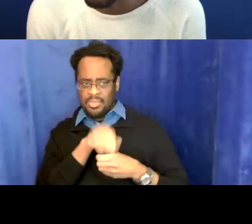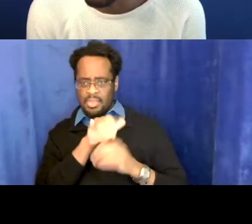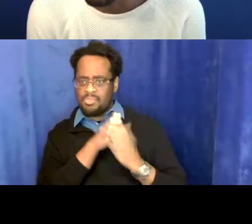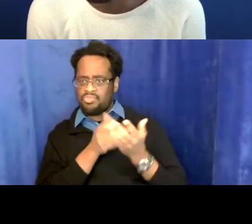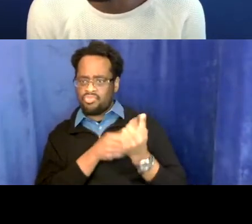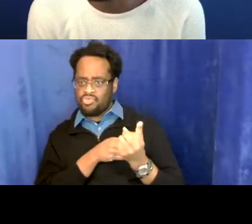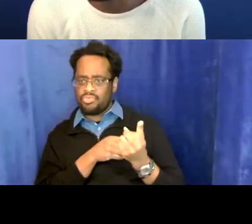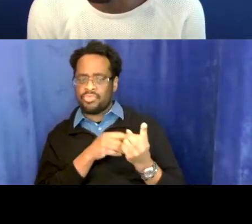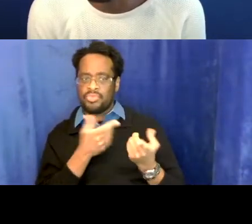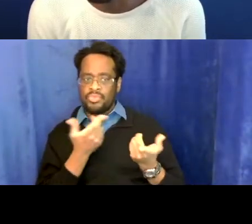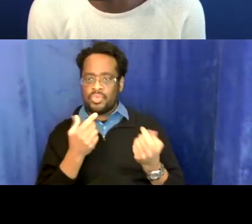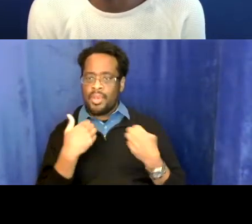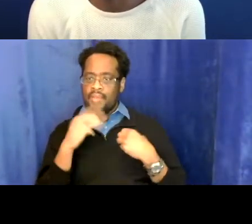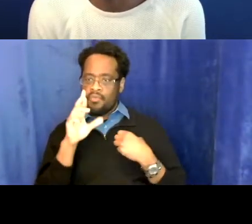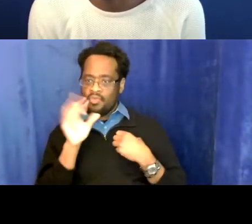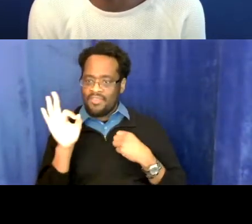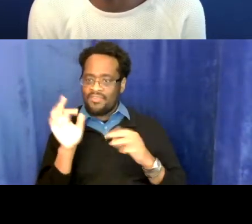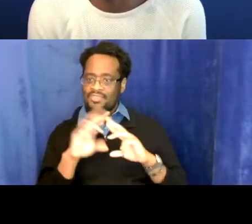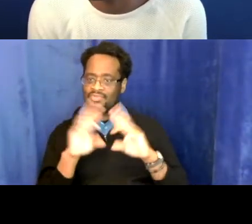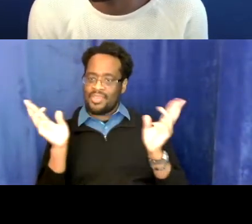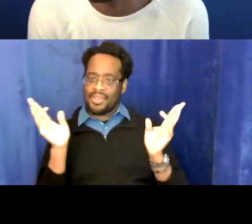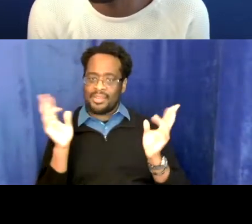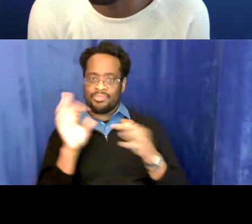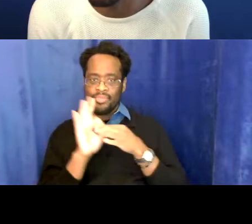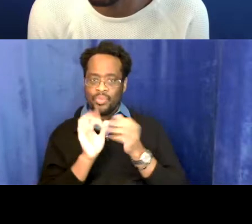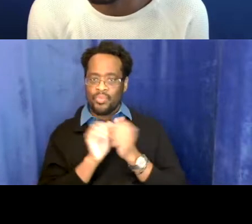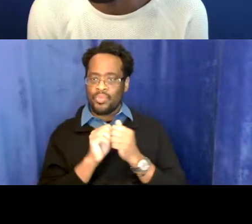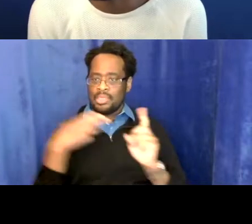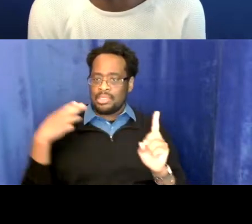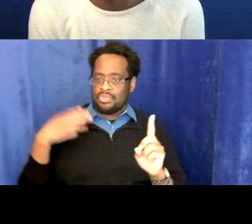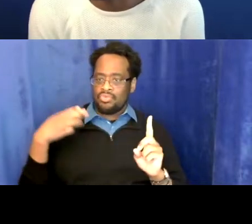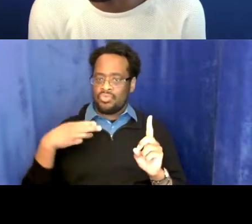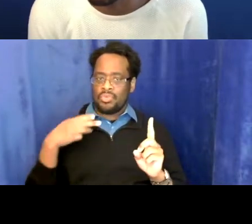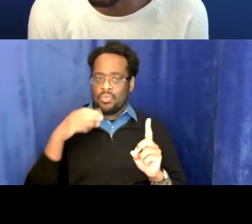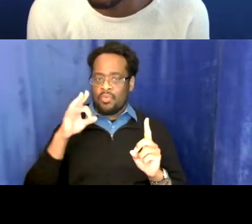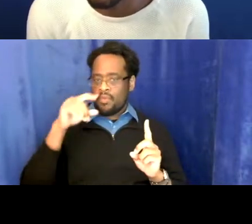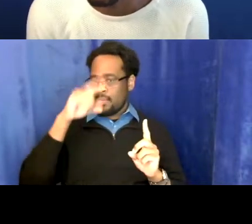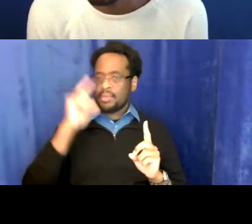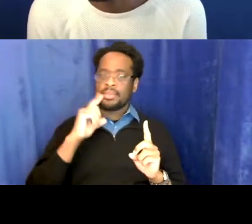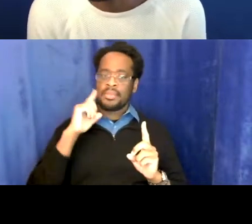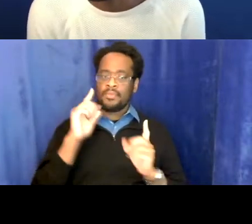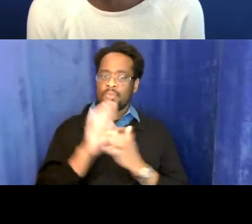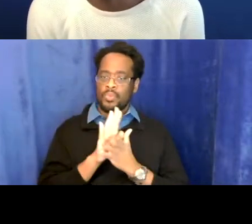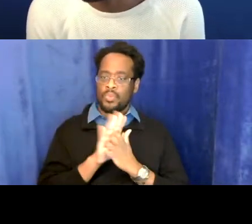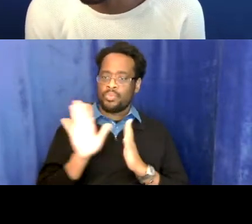There is history that has has been incorporated in this book in the references um that really